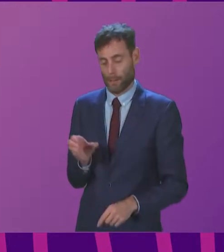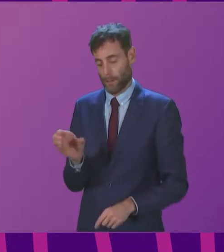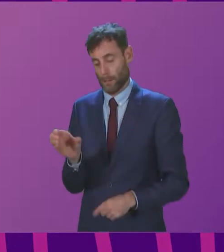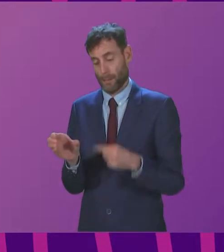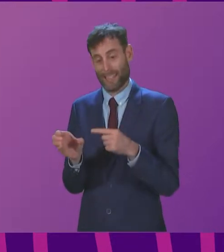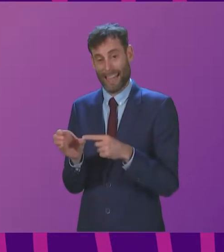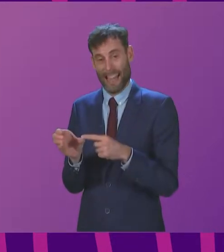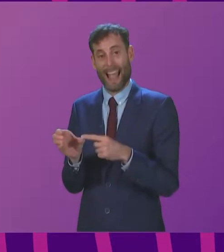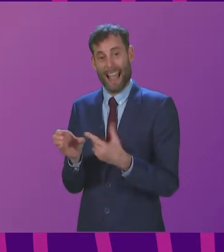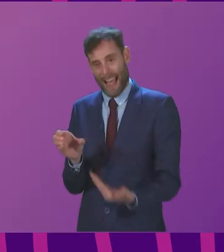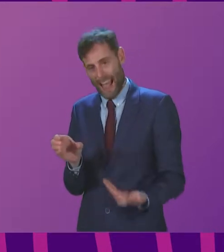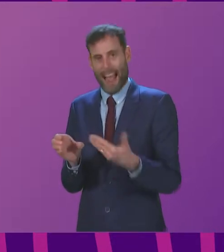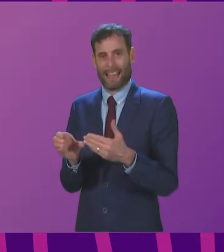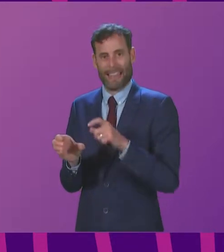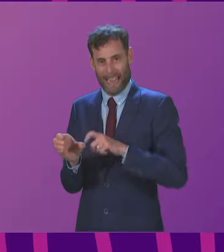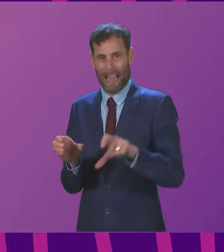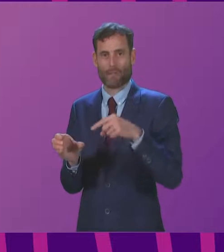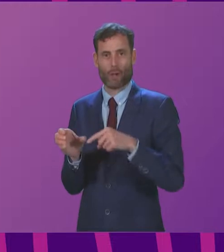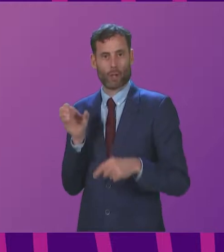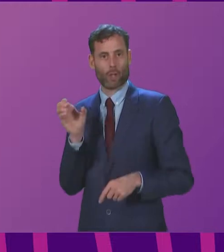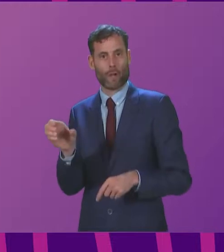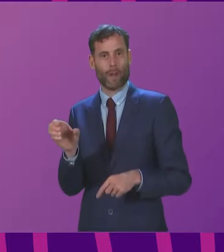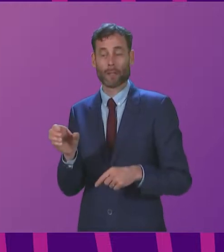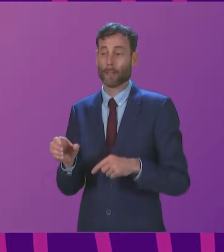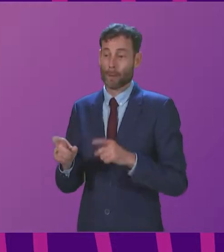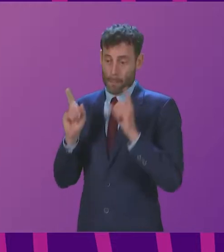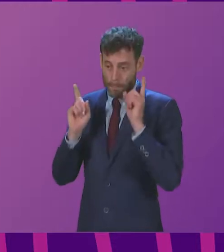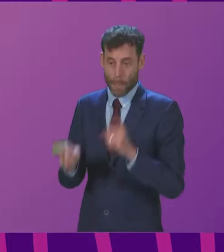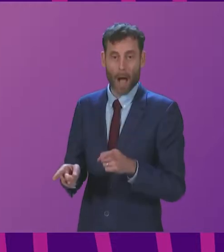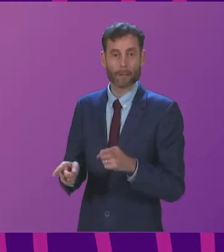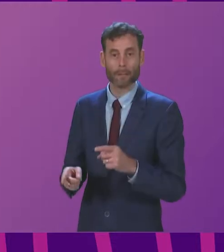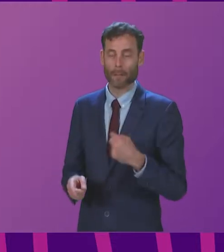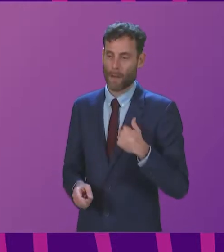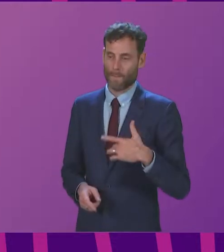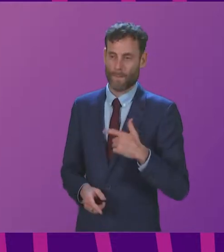Many of us are relieved that it has not been extended further, but we have to acknowledge